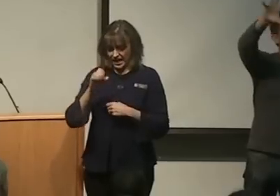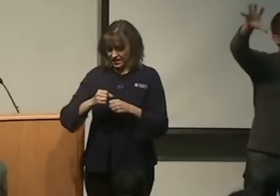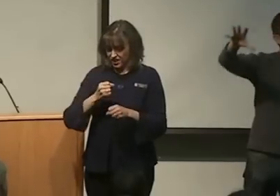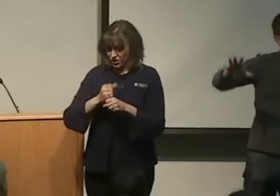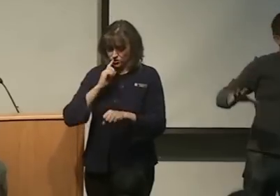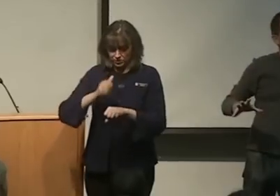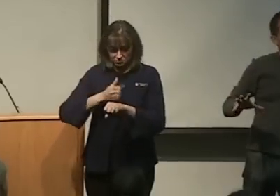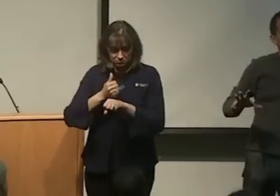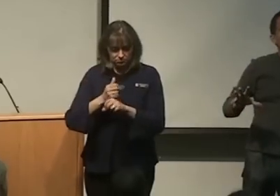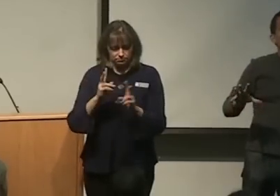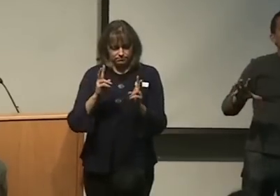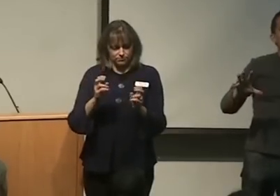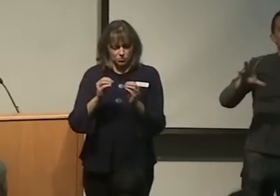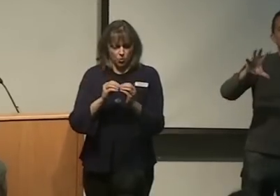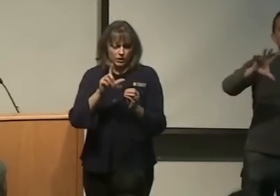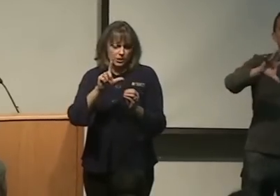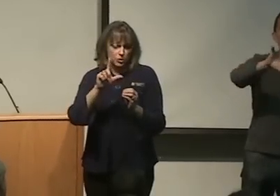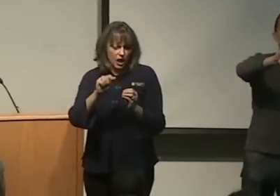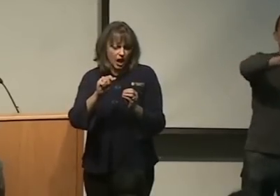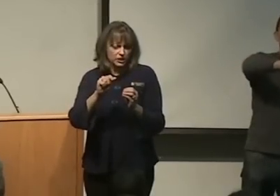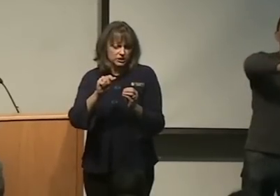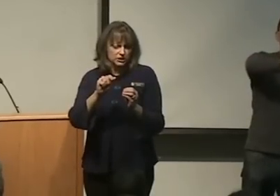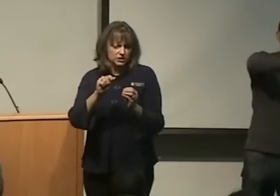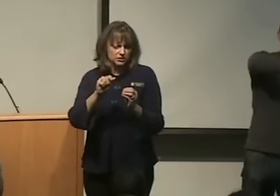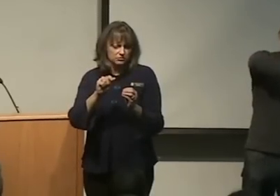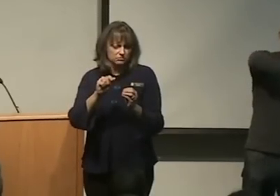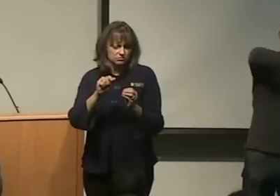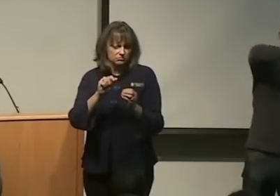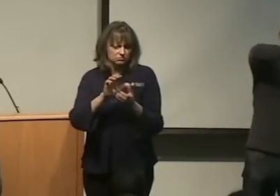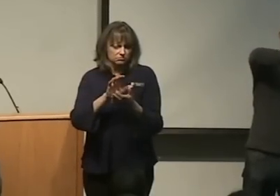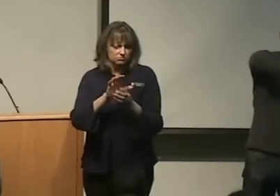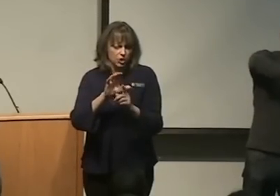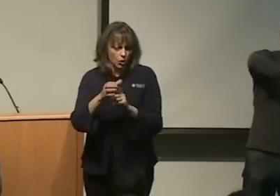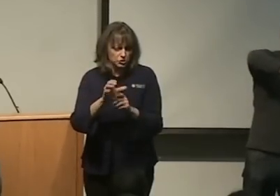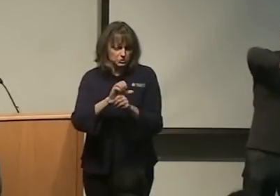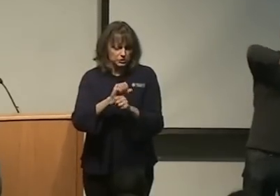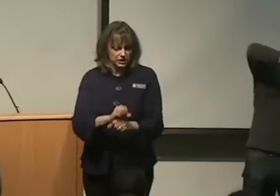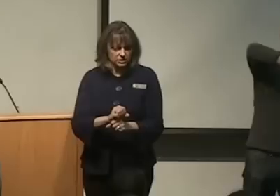tradition which was really created at Harvard as the idea